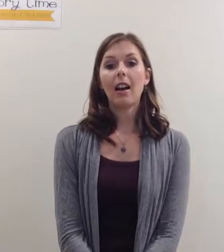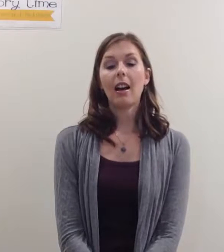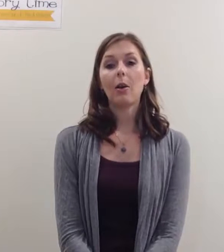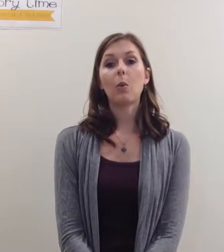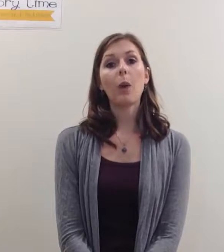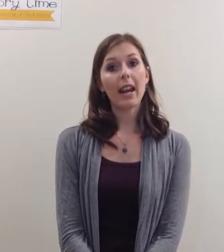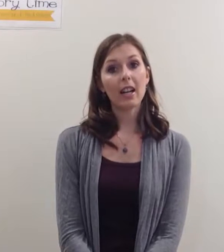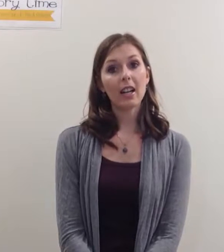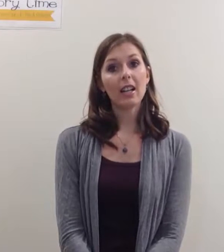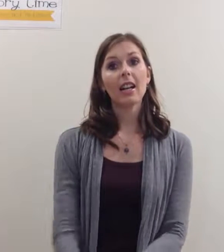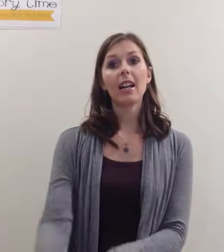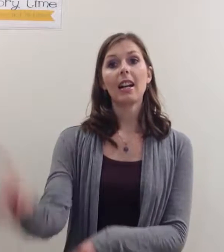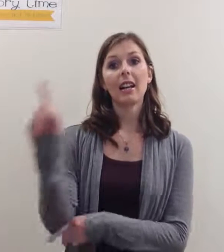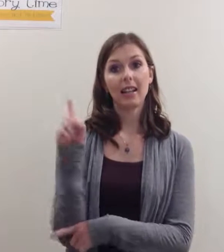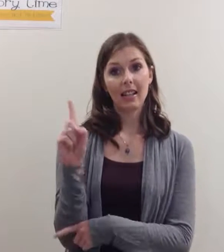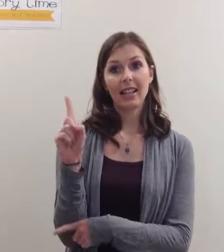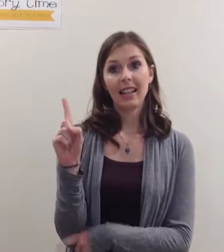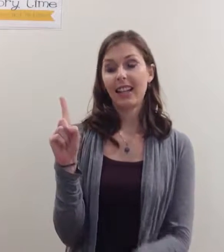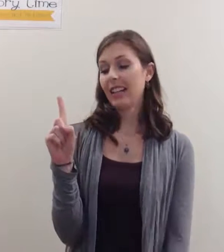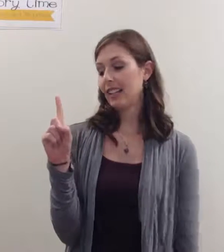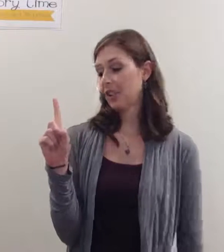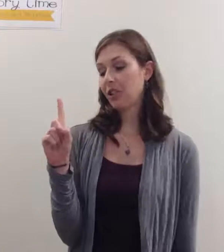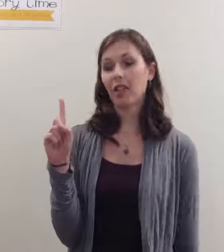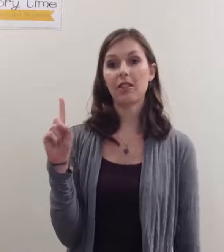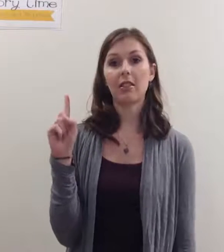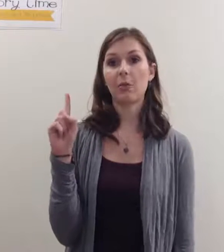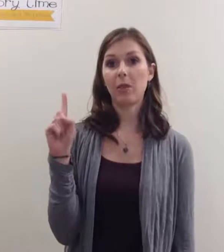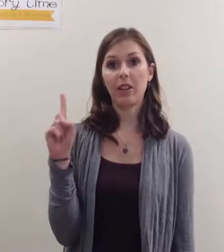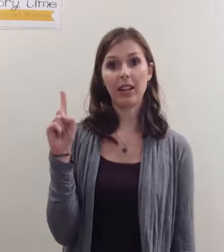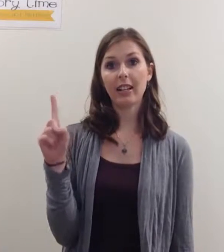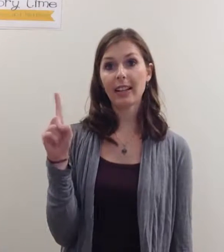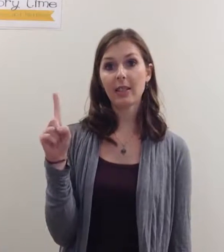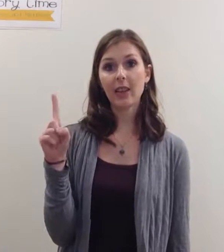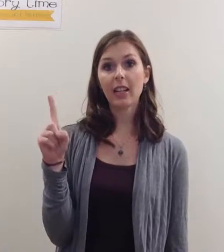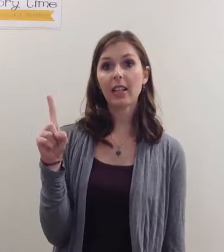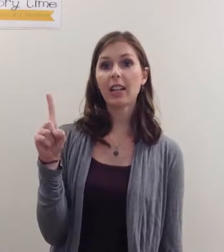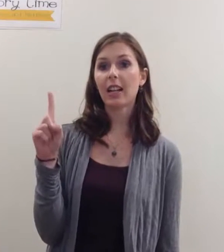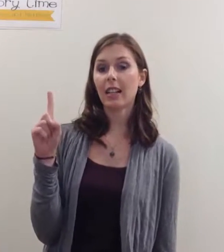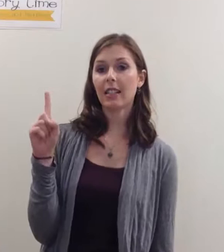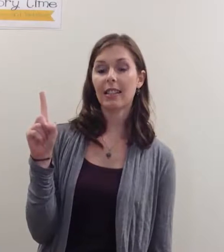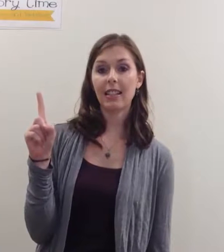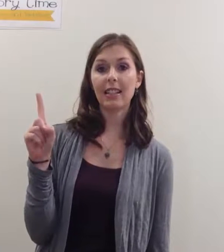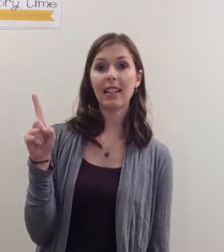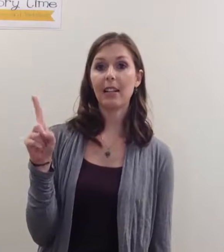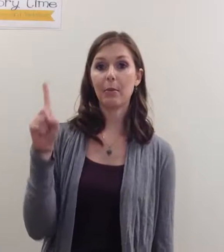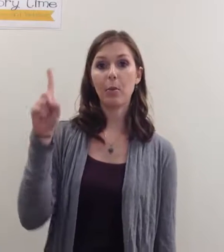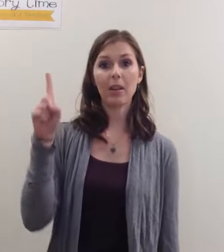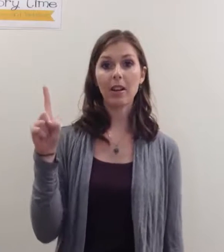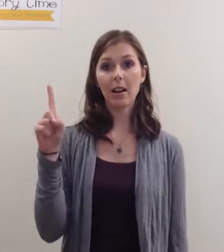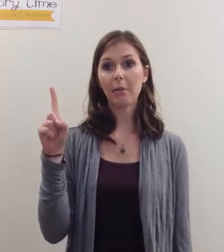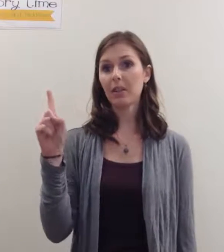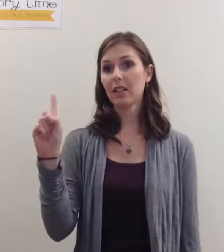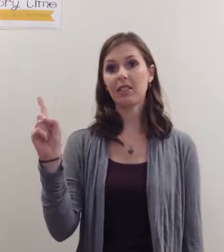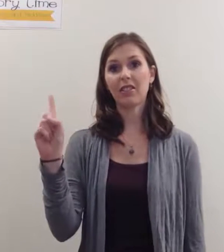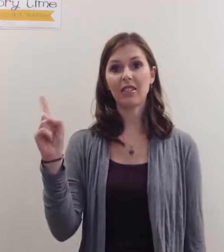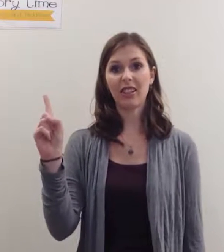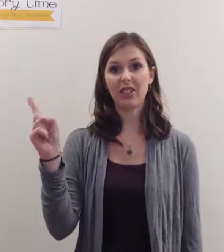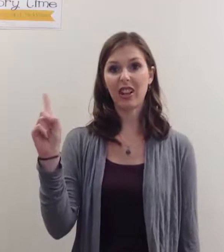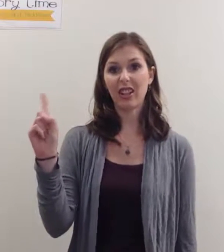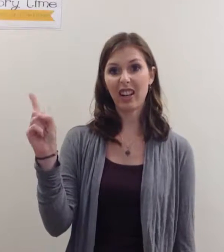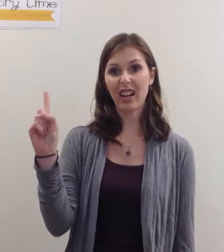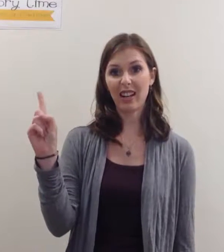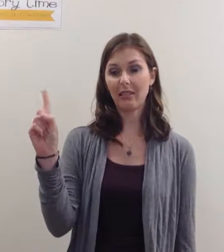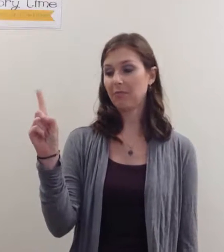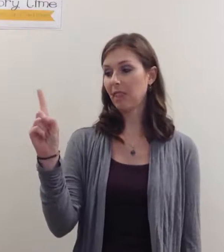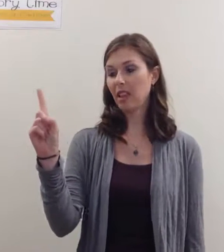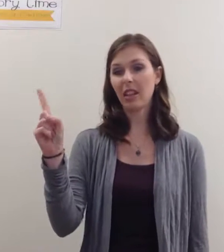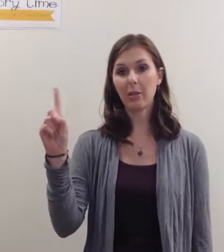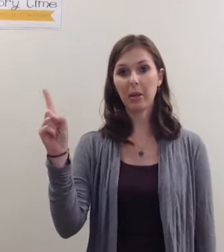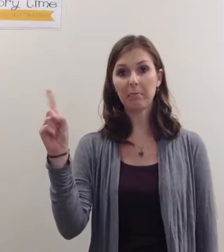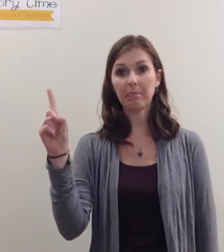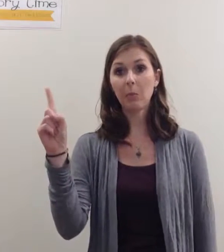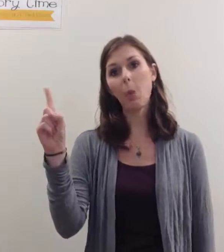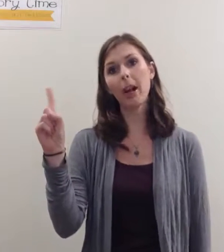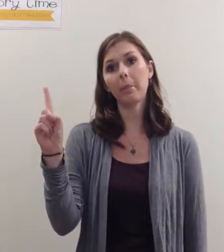is with your index finger extended and pointed upward, you just shake your hand a little bit. WHERE.